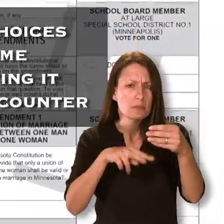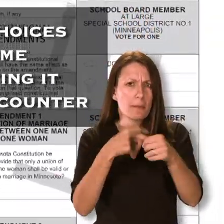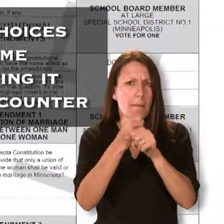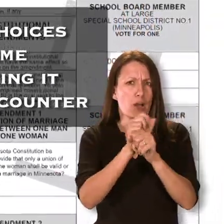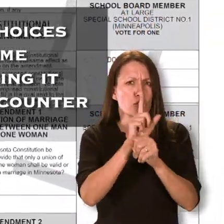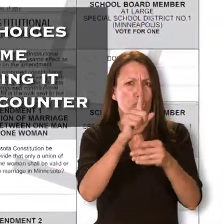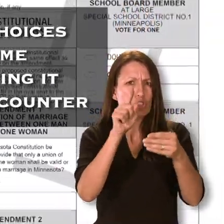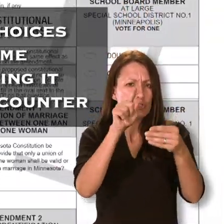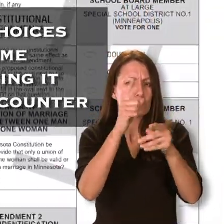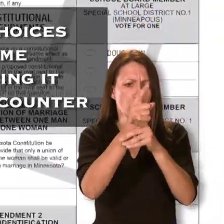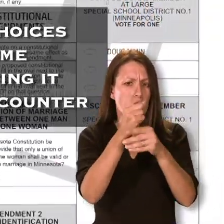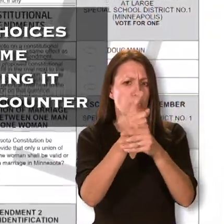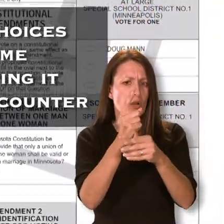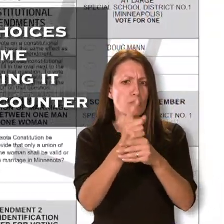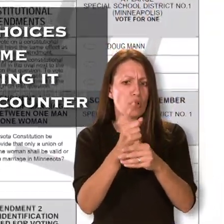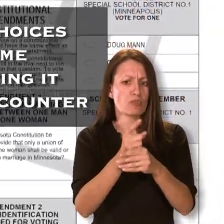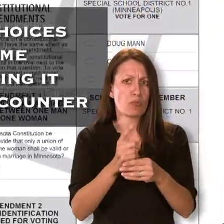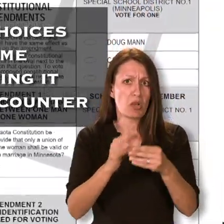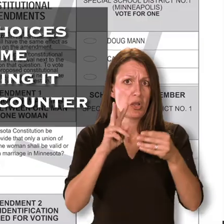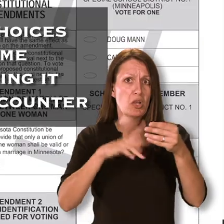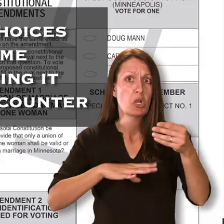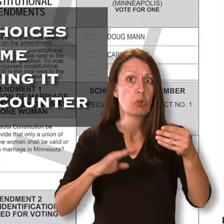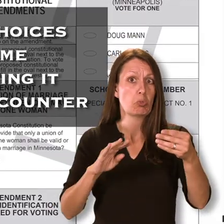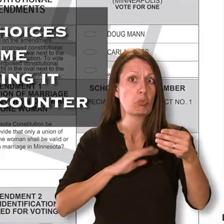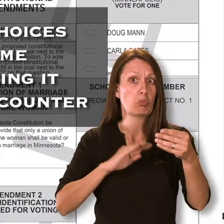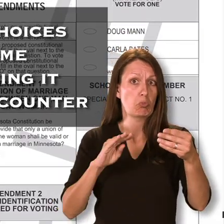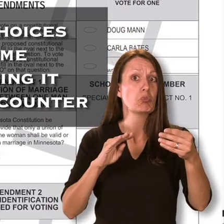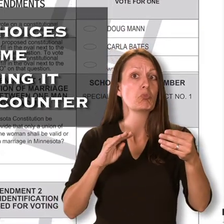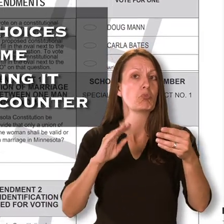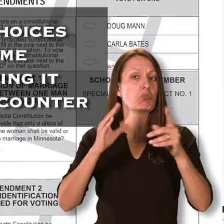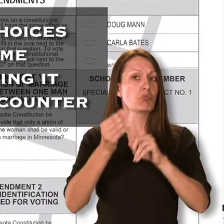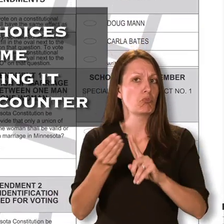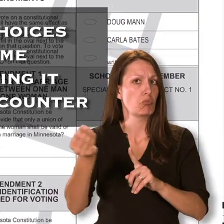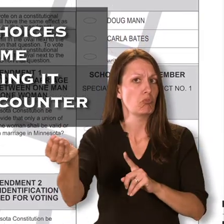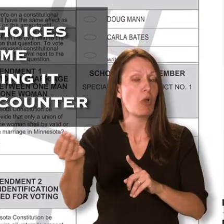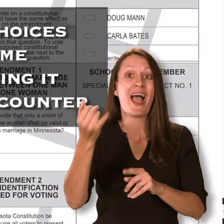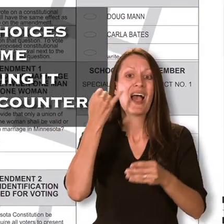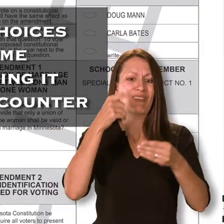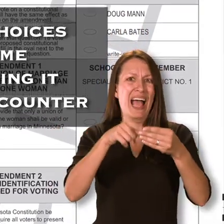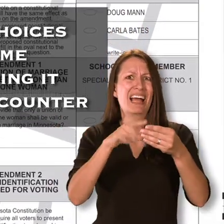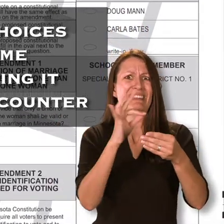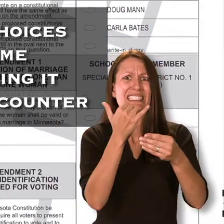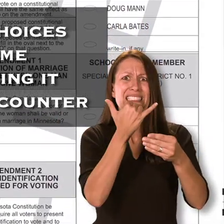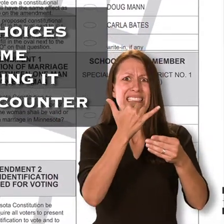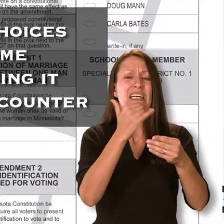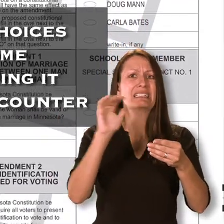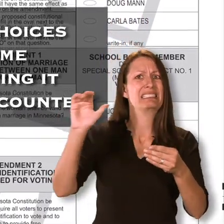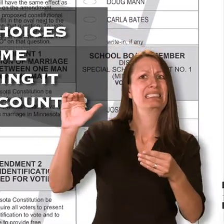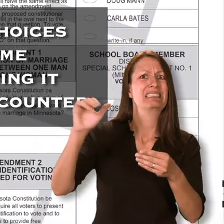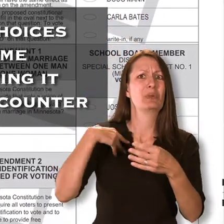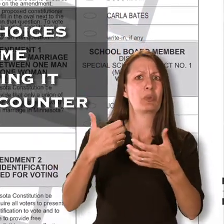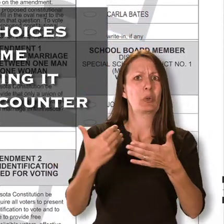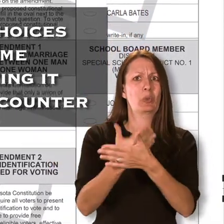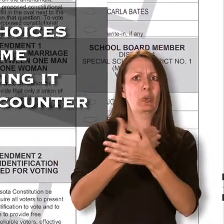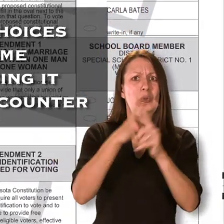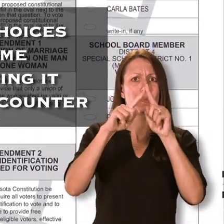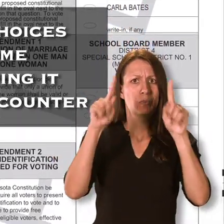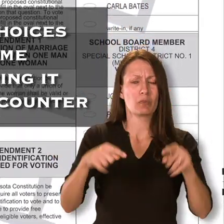before you put your ballot into the counting machine. If you find a mistake or change your mind,